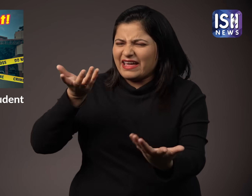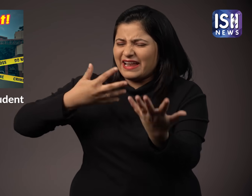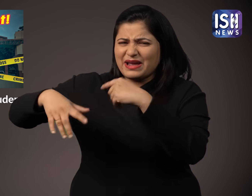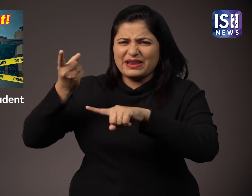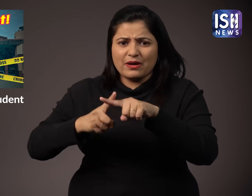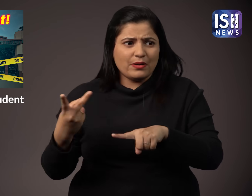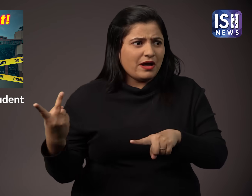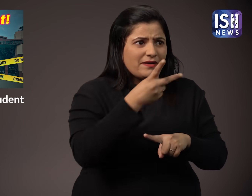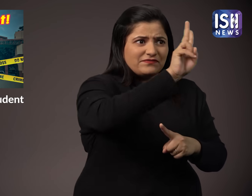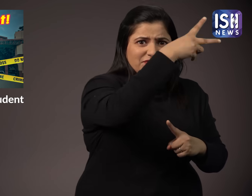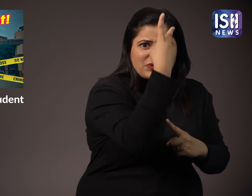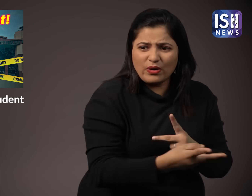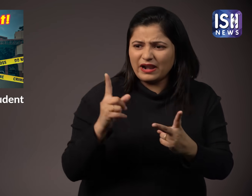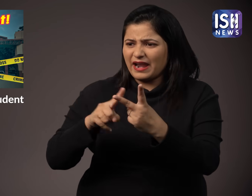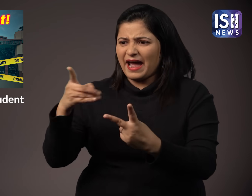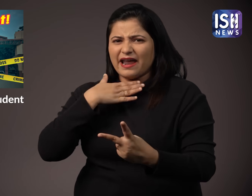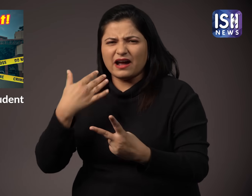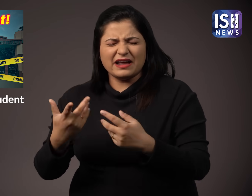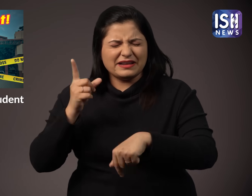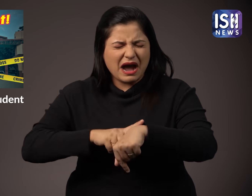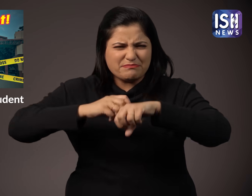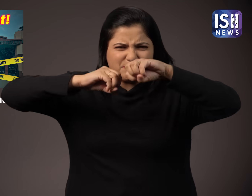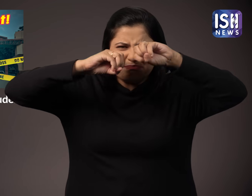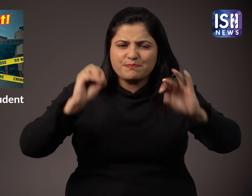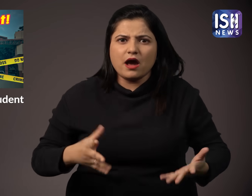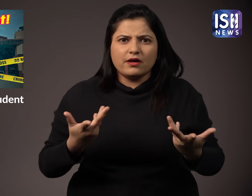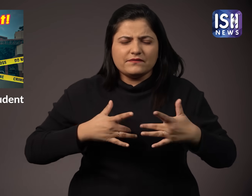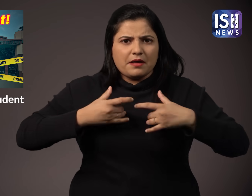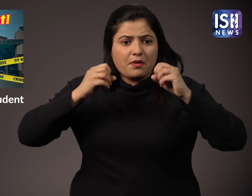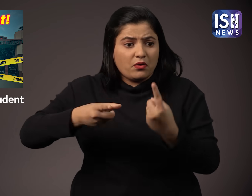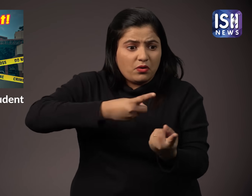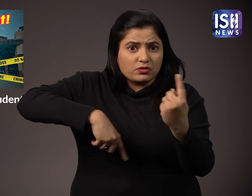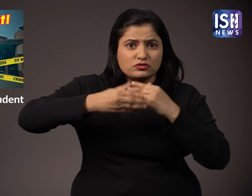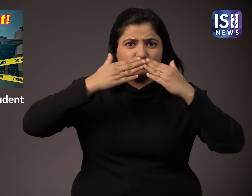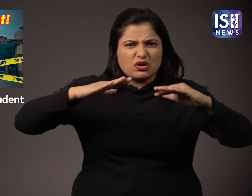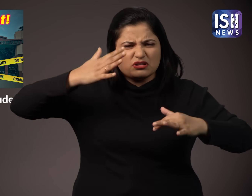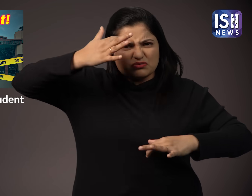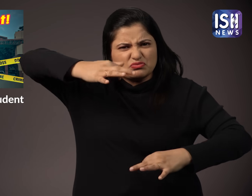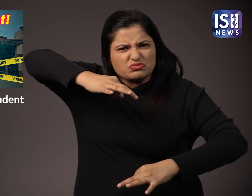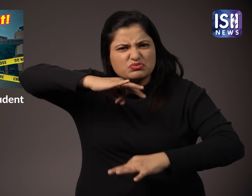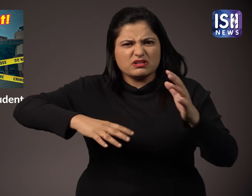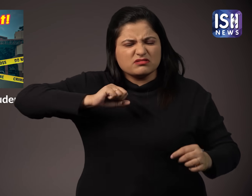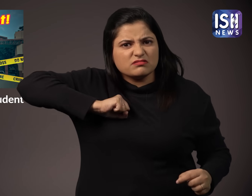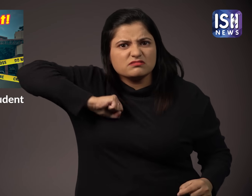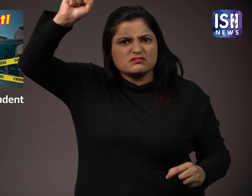First a suicide and then this! All the students were massively outraged and led protests.